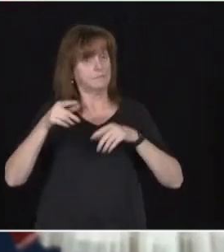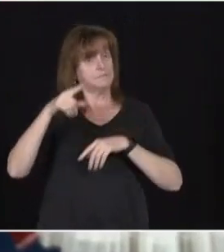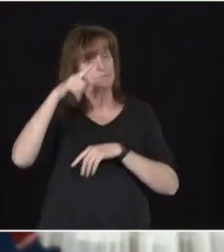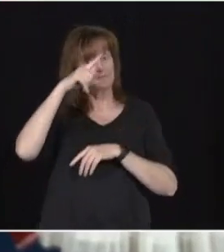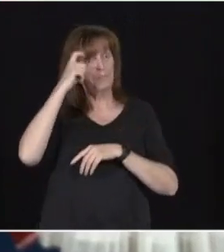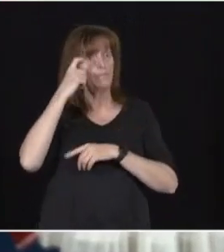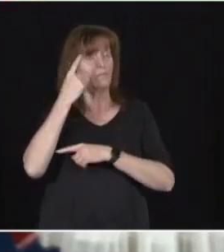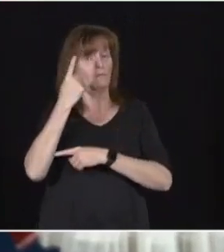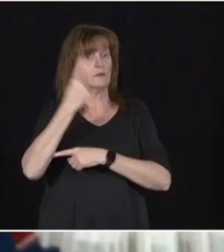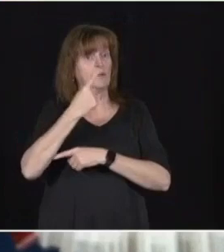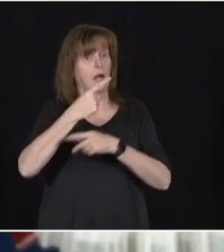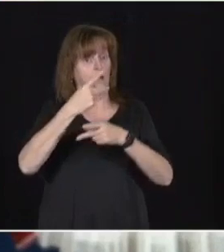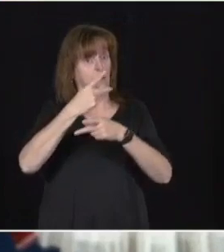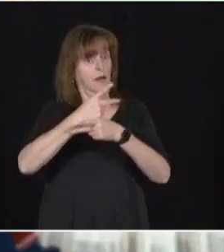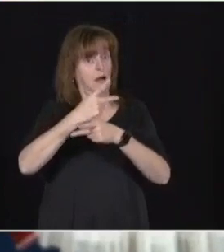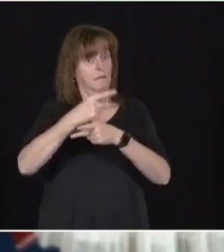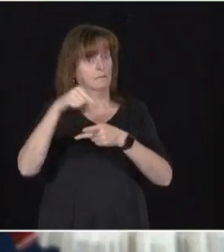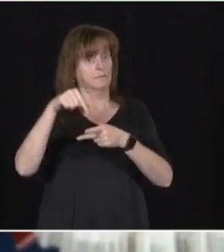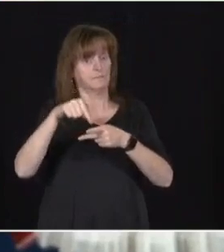requiring the local health officers